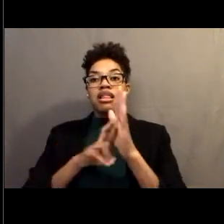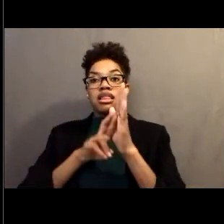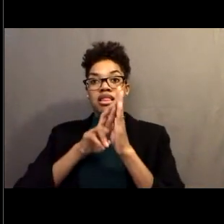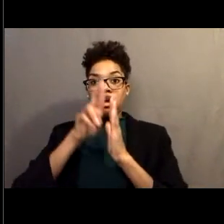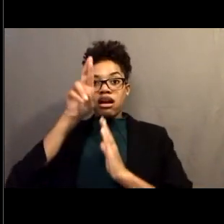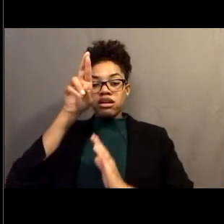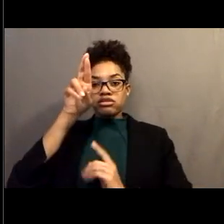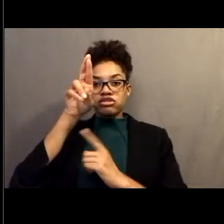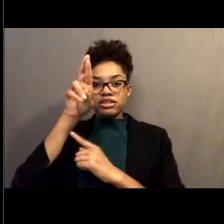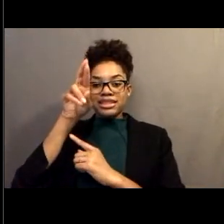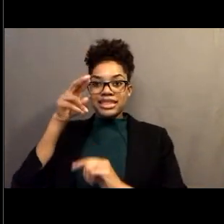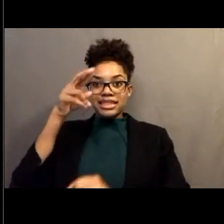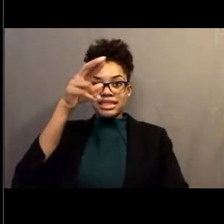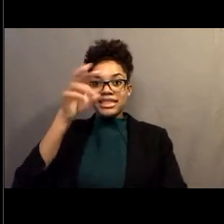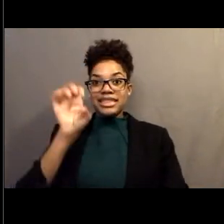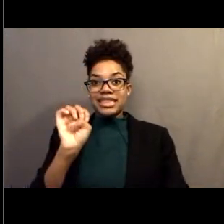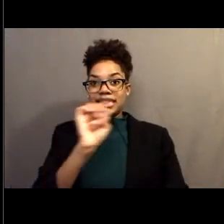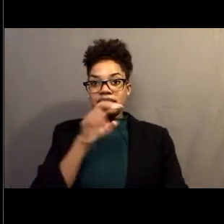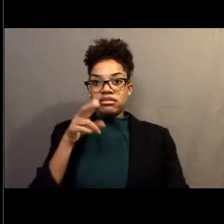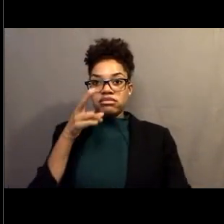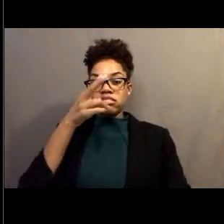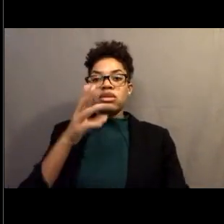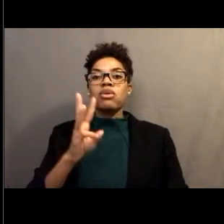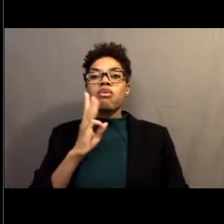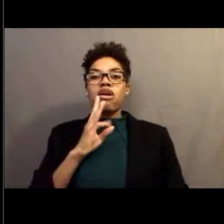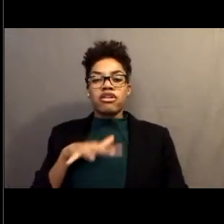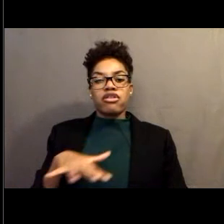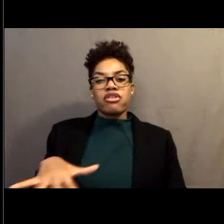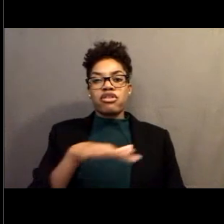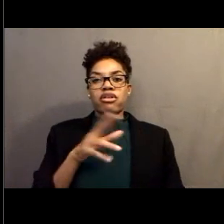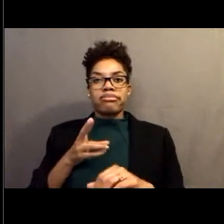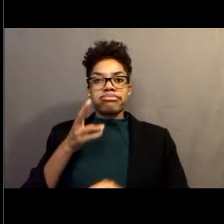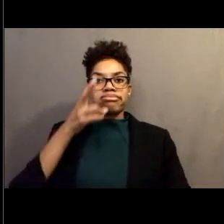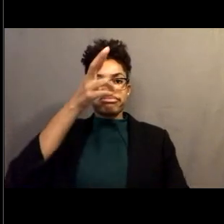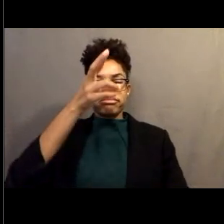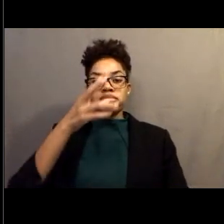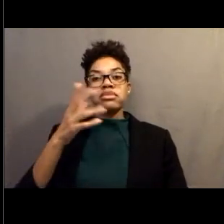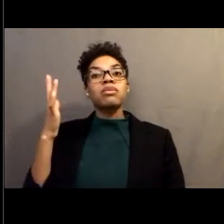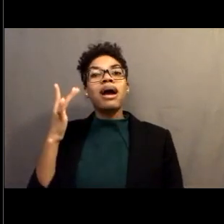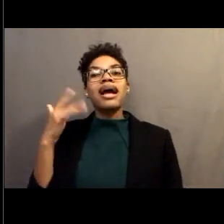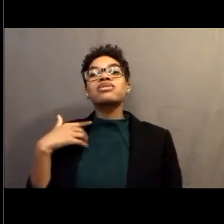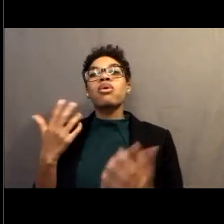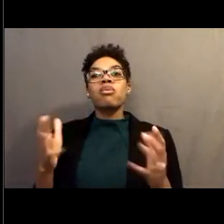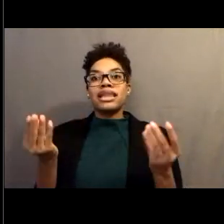So the key point is you don't want to fly over land where people are. And so we fly east.